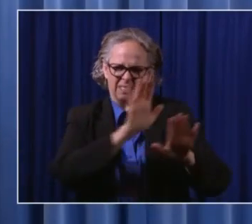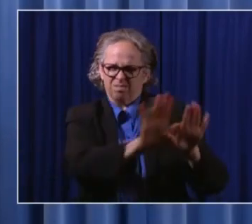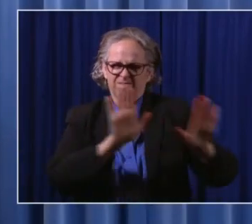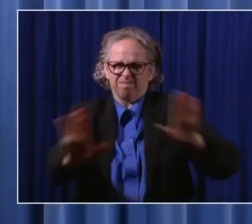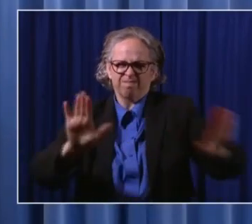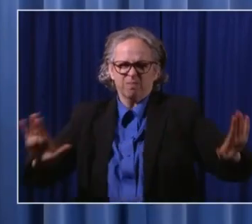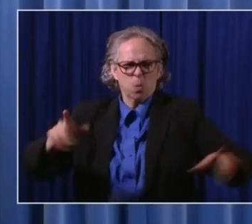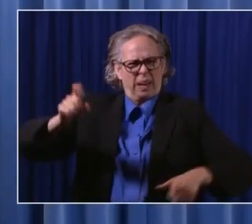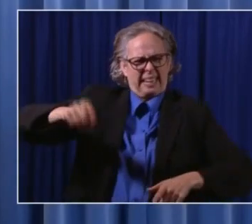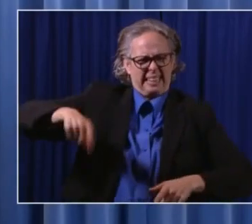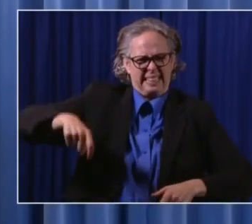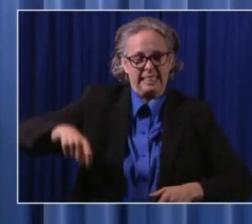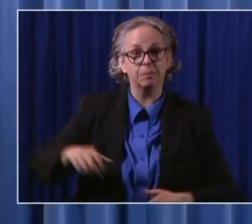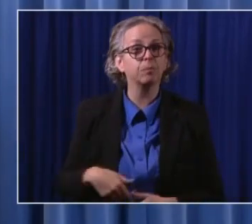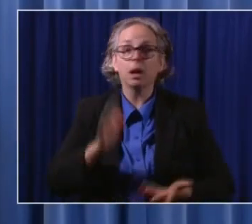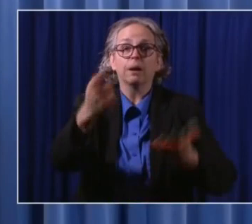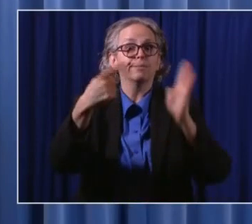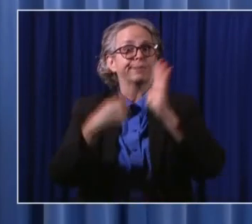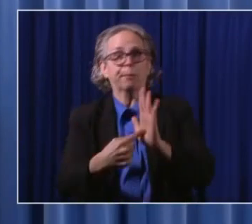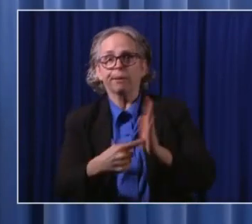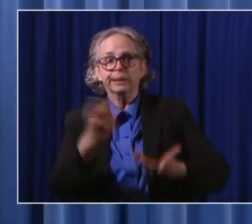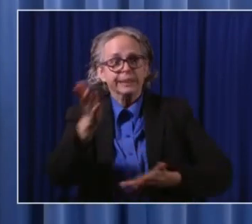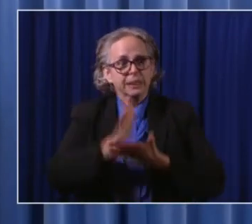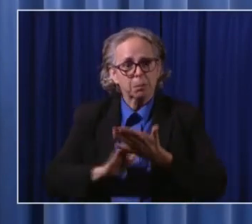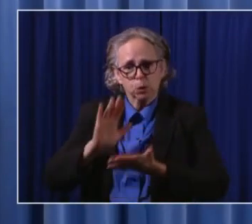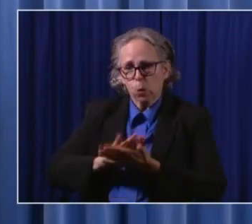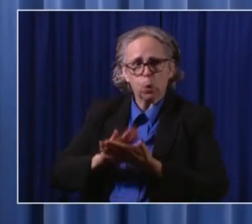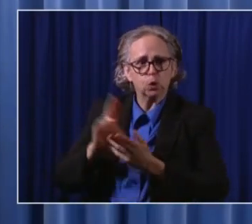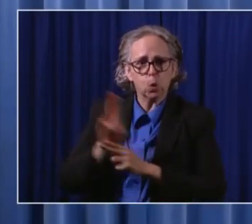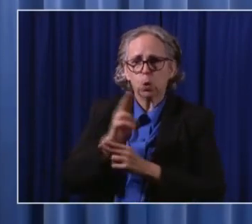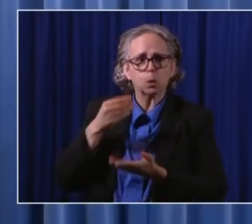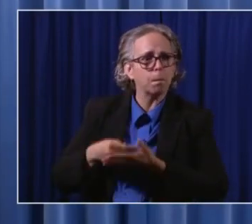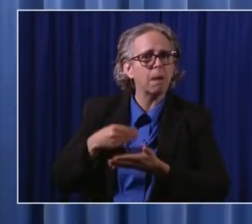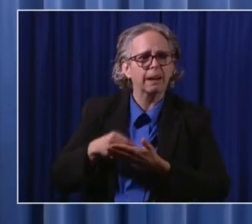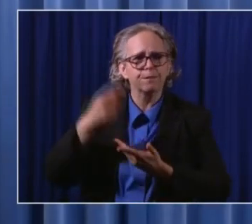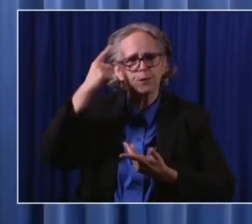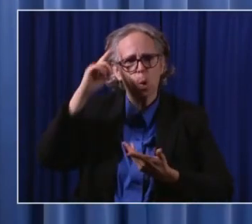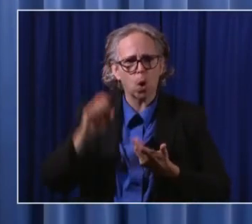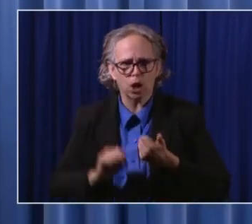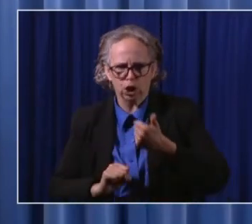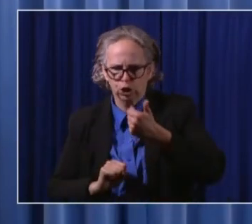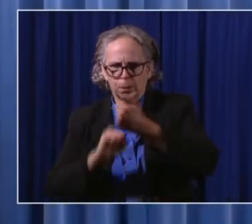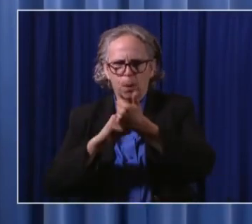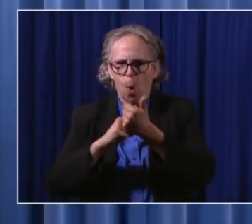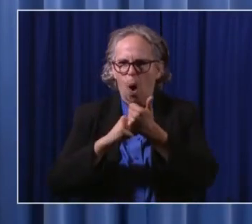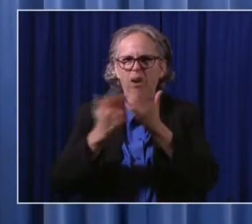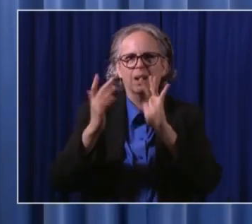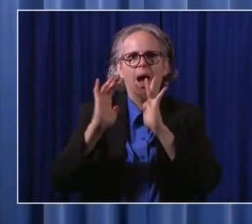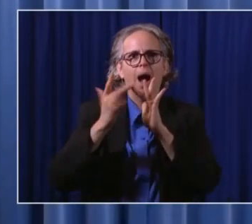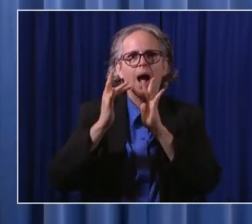THESE ARE JUST ALL EXAMPLES OF MANY WAYS THAT THIS MONEY COULD BE SPENT. SOME MAY EVEN CHOOSE TO USE